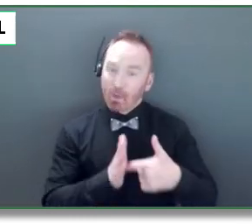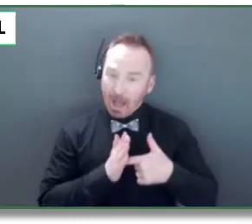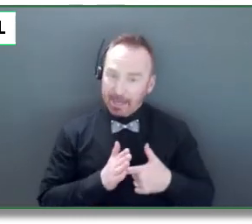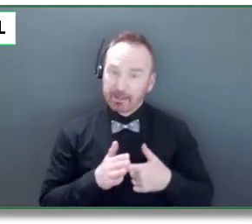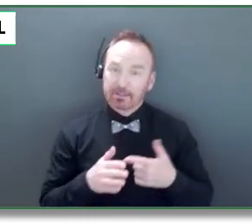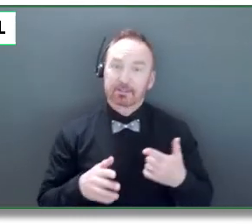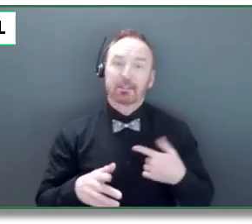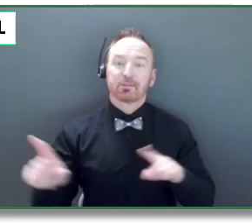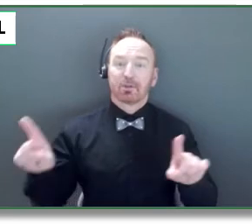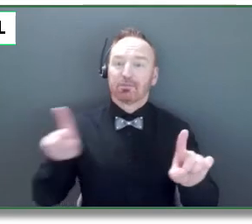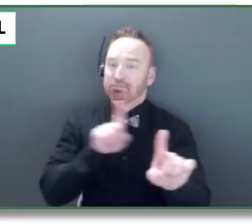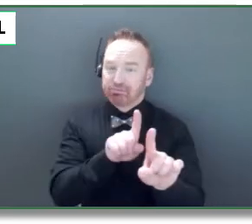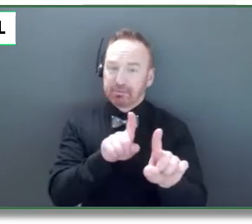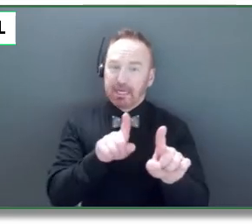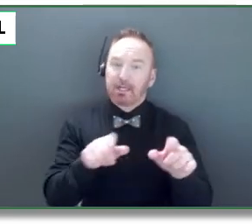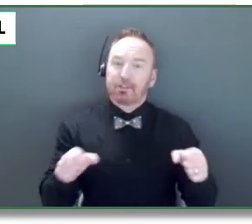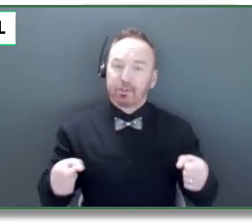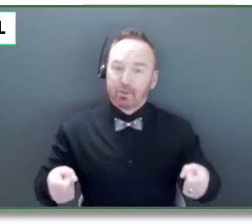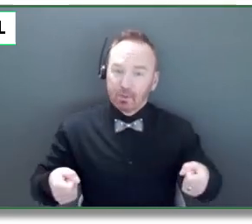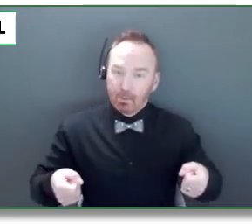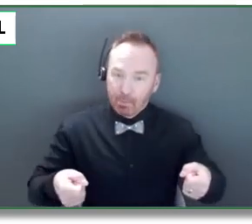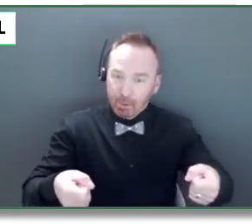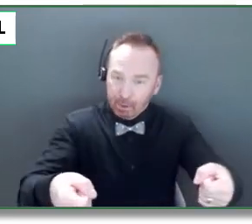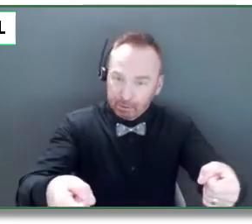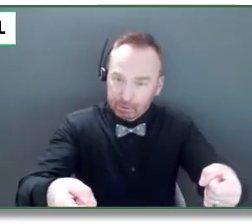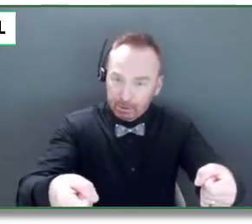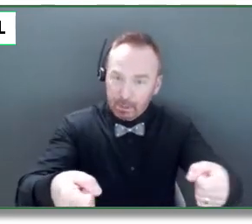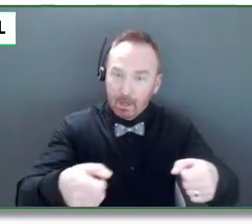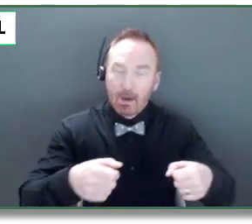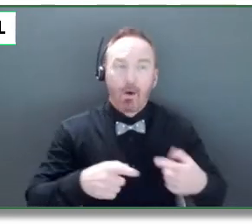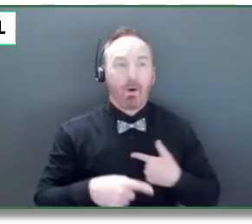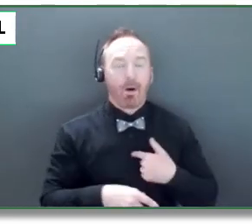make sure to ask questions. Don't hesitate. Some people just say